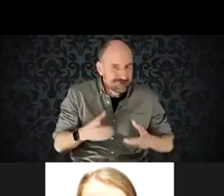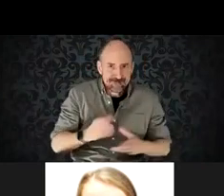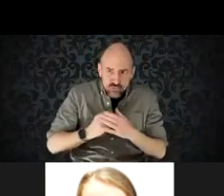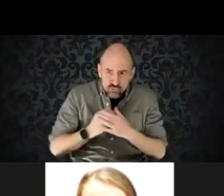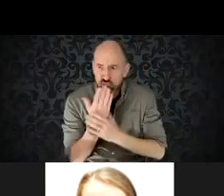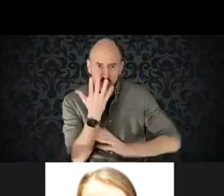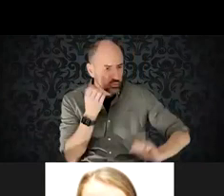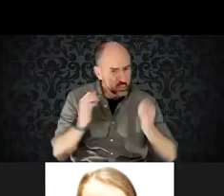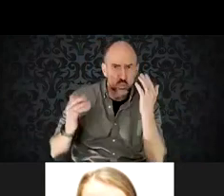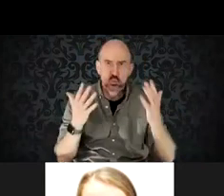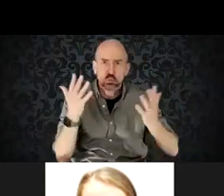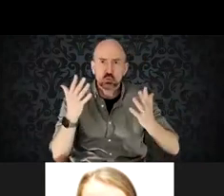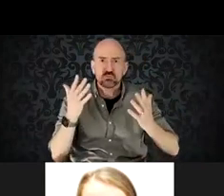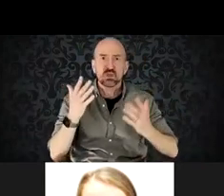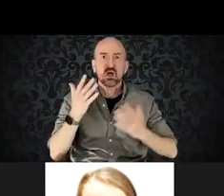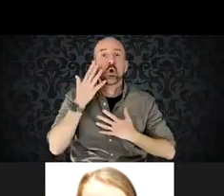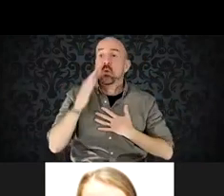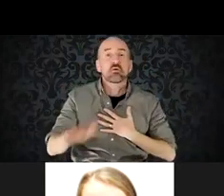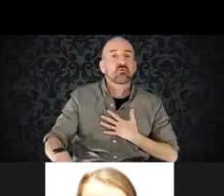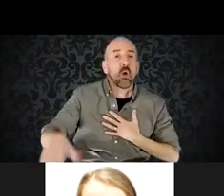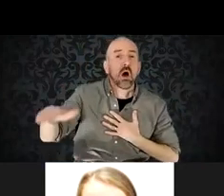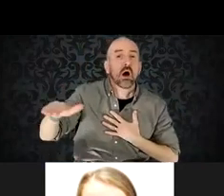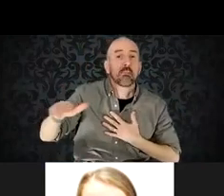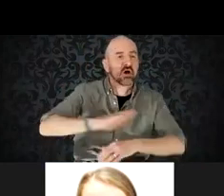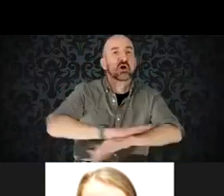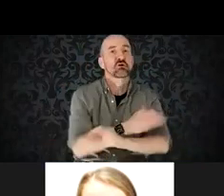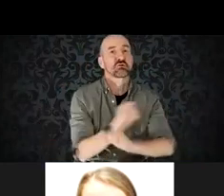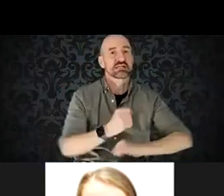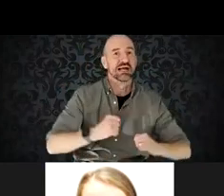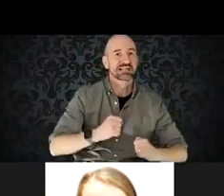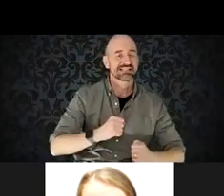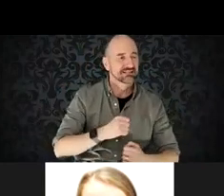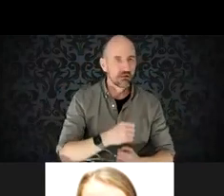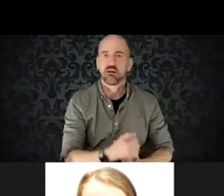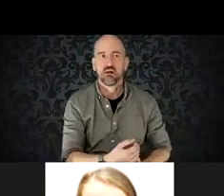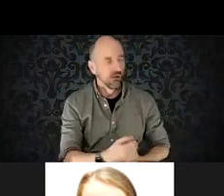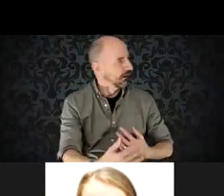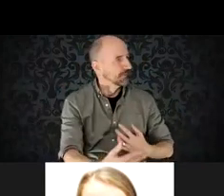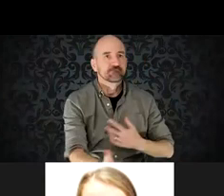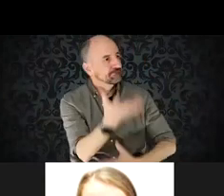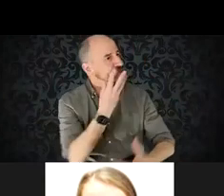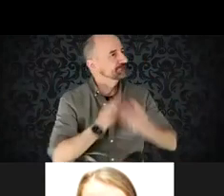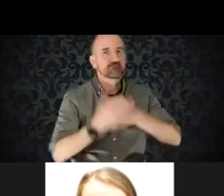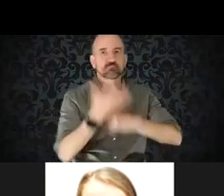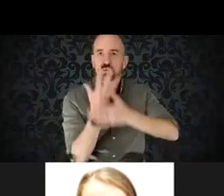it makes sense to grow as much as you possibly can indoors and outdoors.